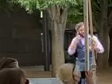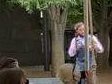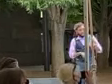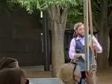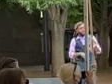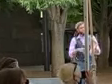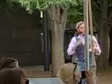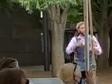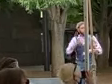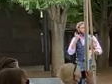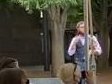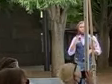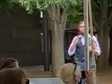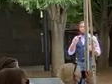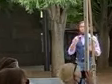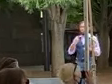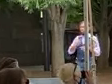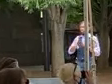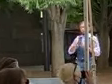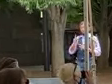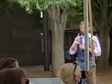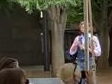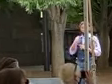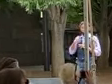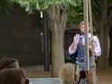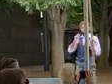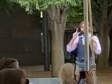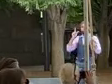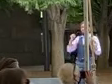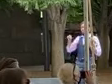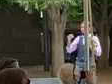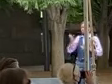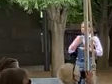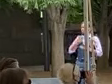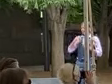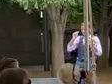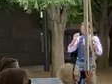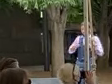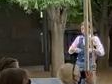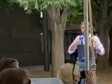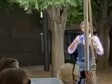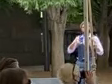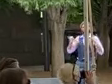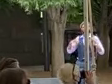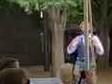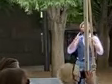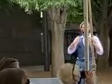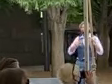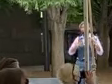From the moment my eyes opened I was told I could still do A, B and C and one day soon